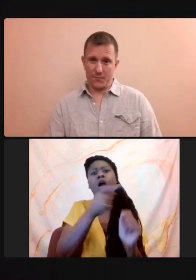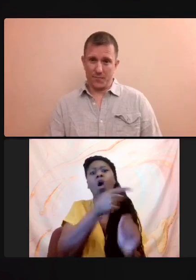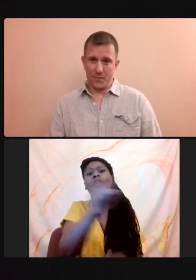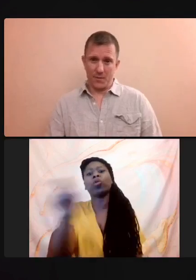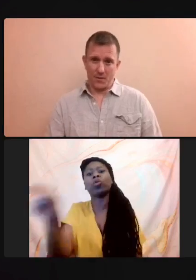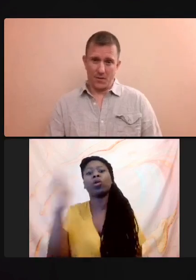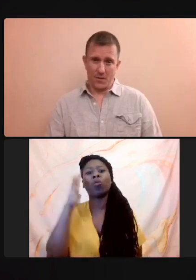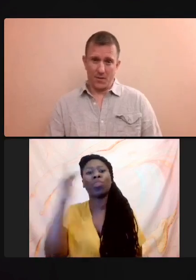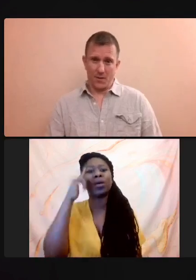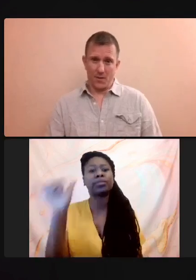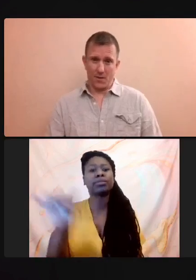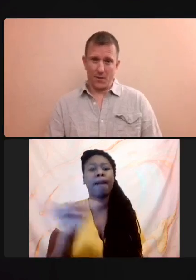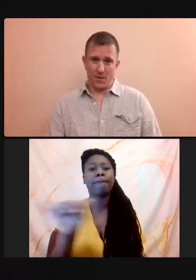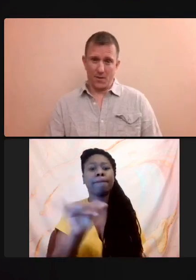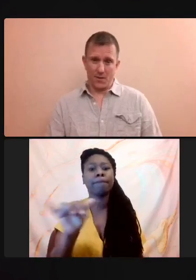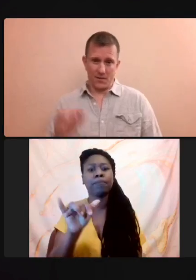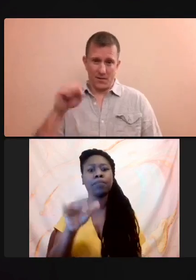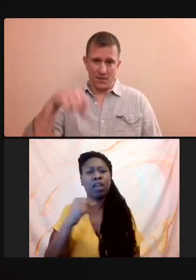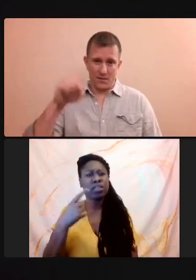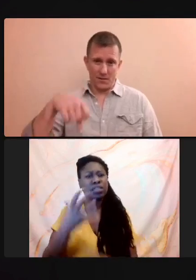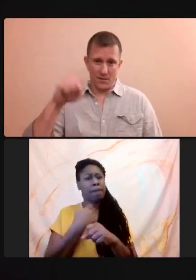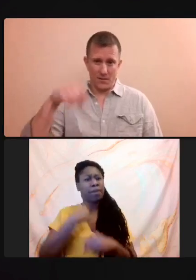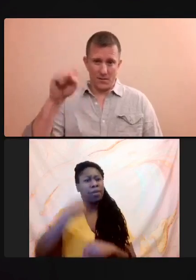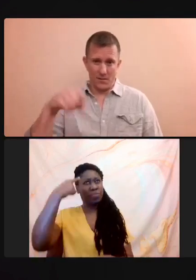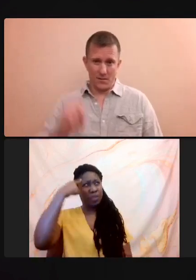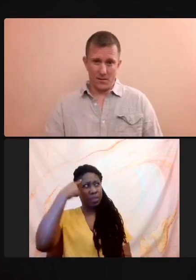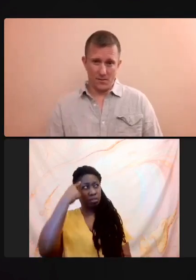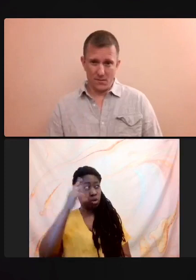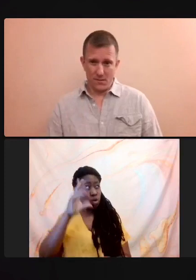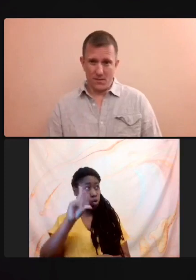we think that is a cookie cutter mold, right? One stop shop.